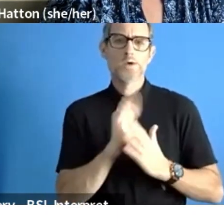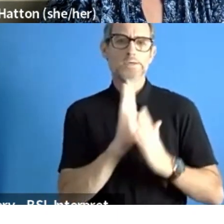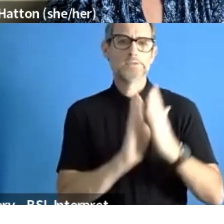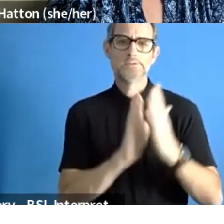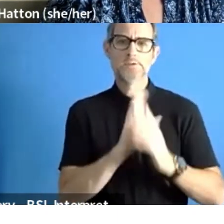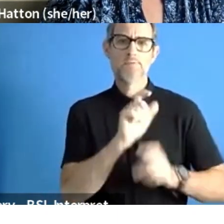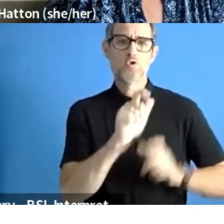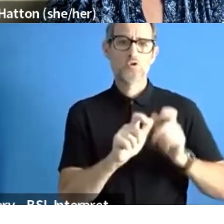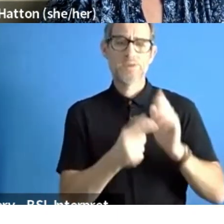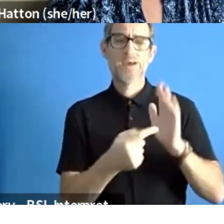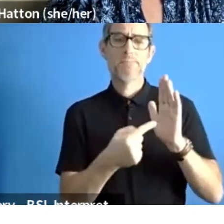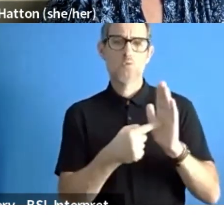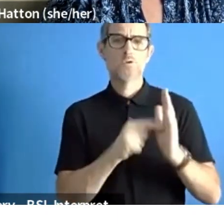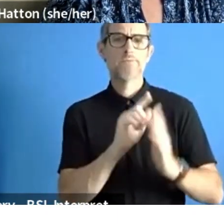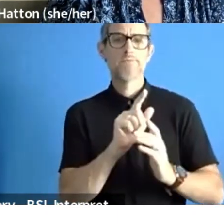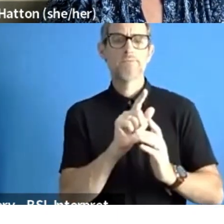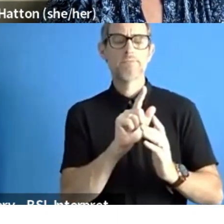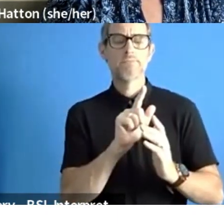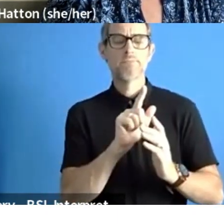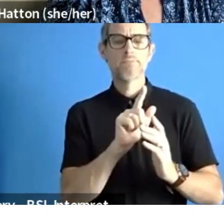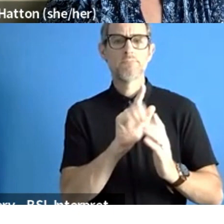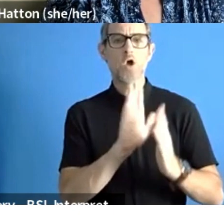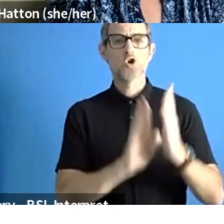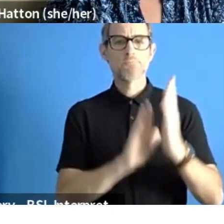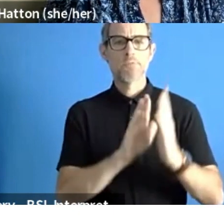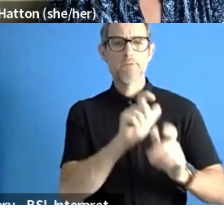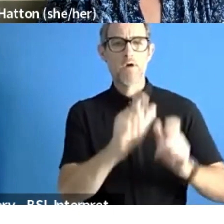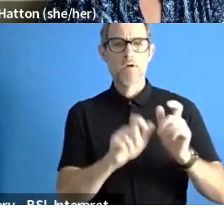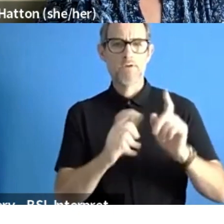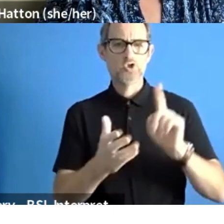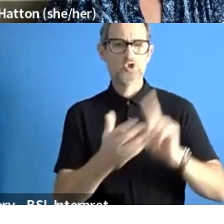crucial and we have a long way to go on that and it's also about making sure